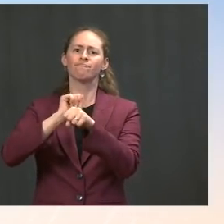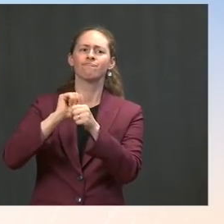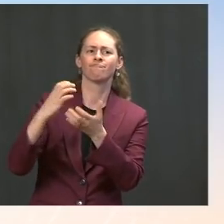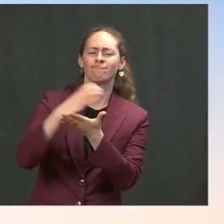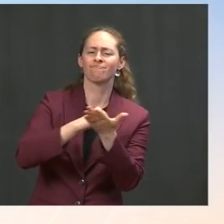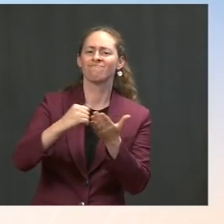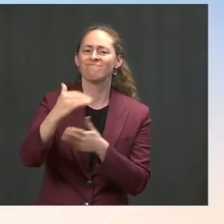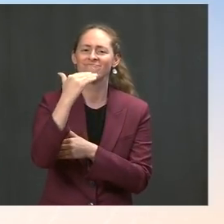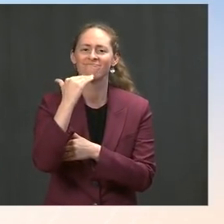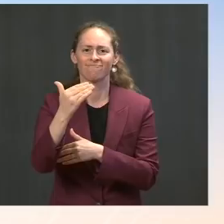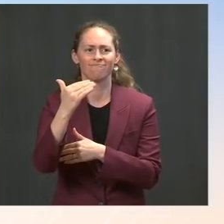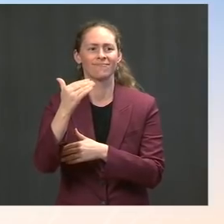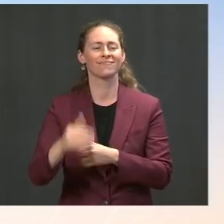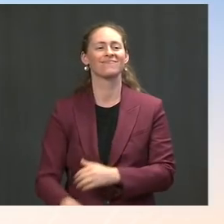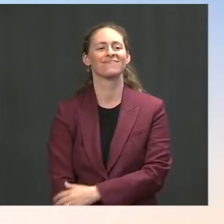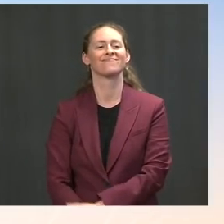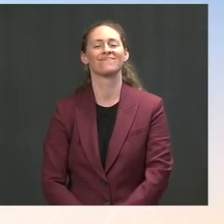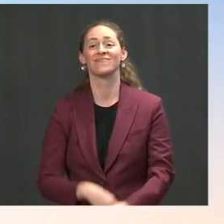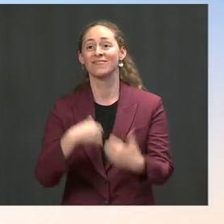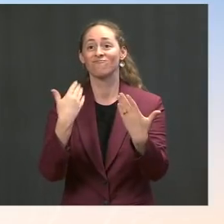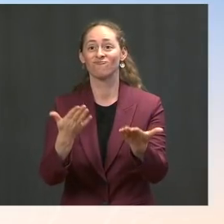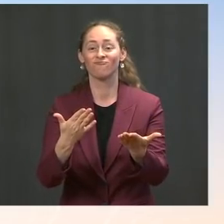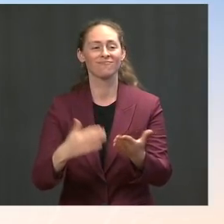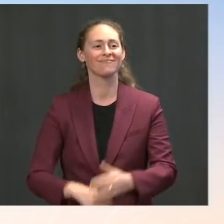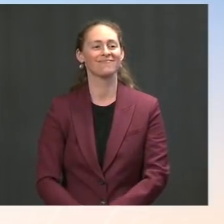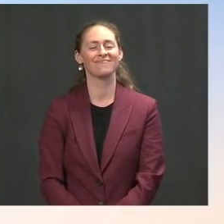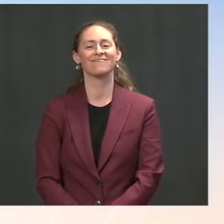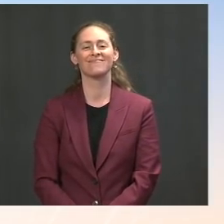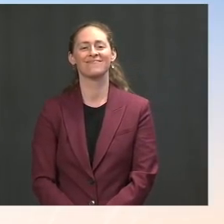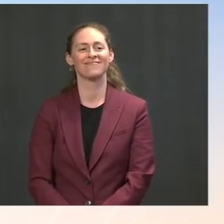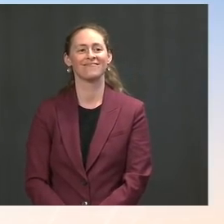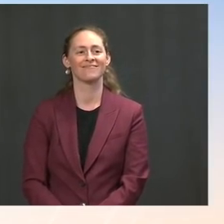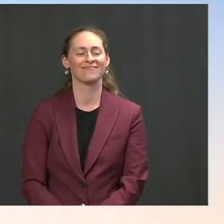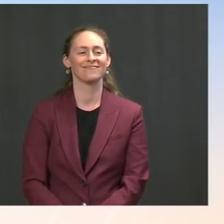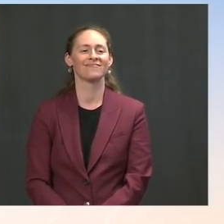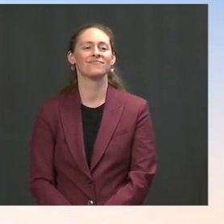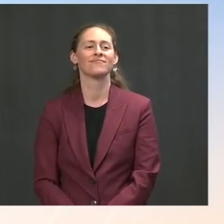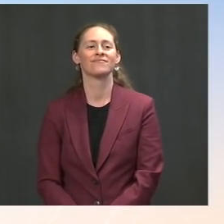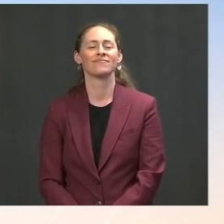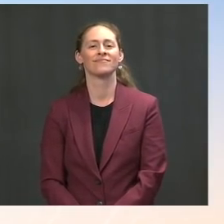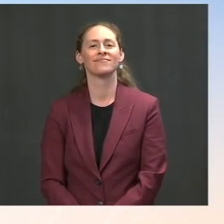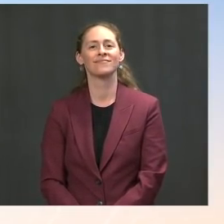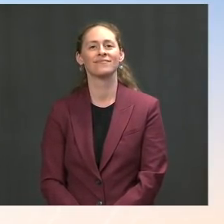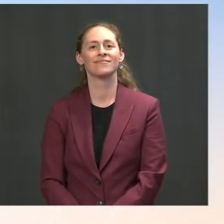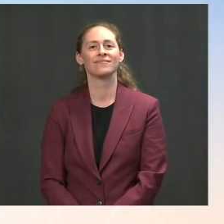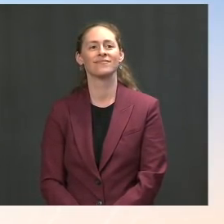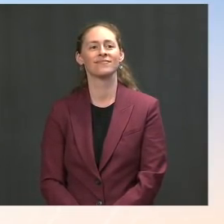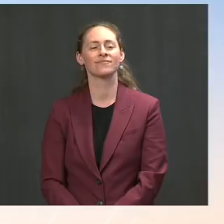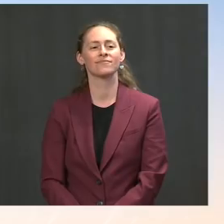Josh, why don't you kick us off. The Press: Thanks, Jen. Two subject areas. First, an AP-NORC survey